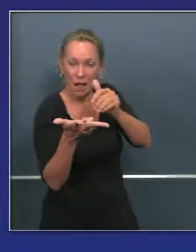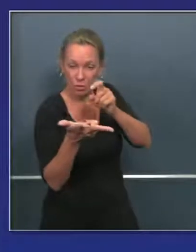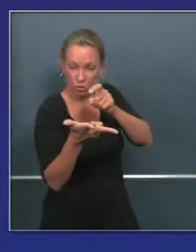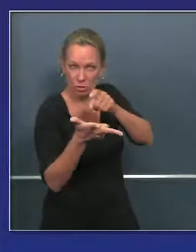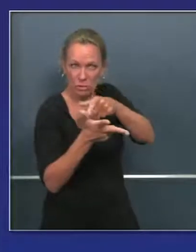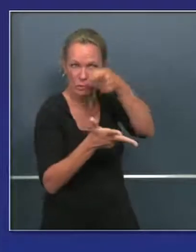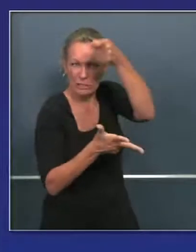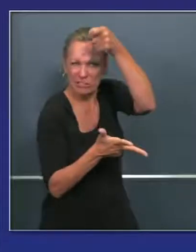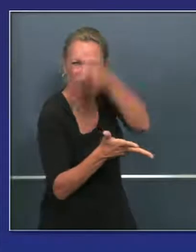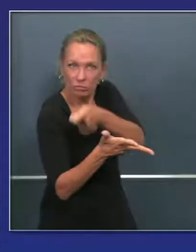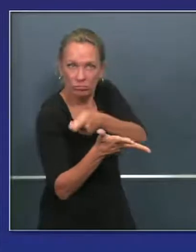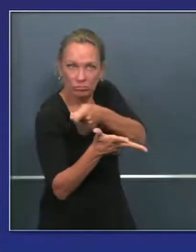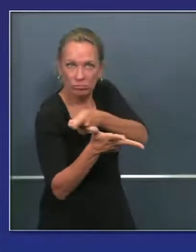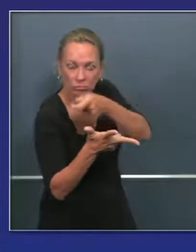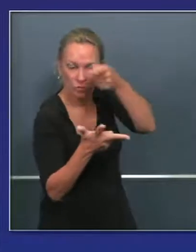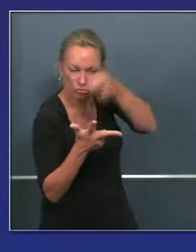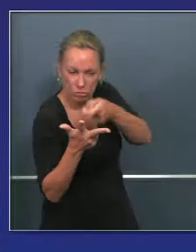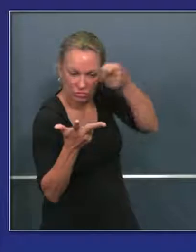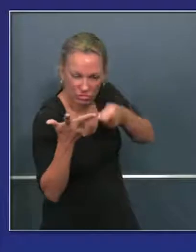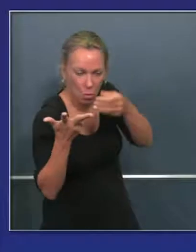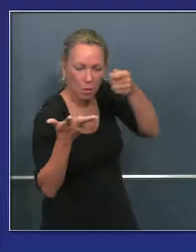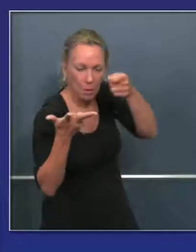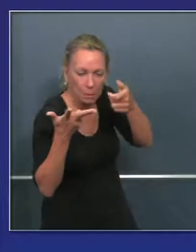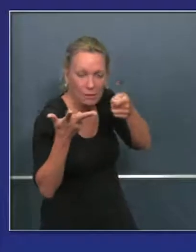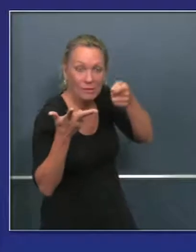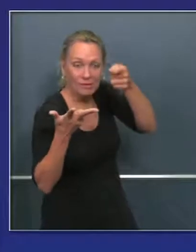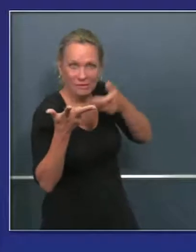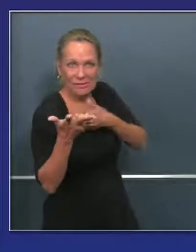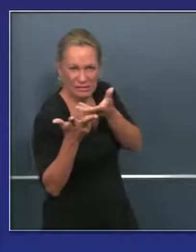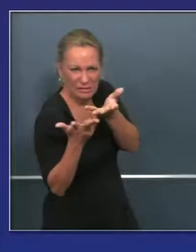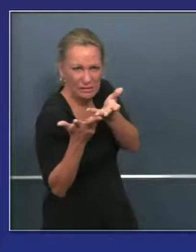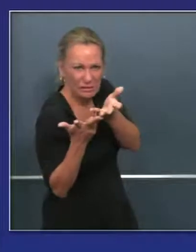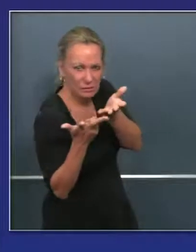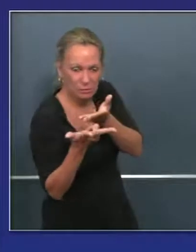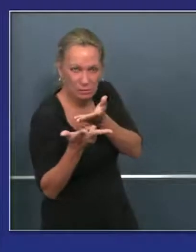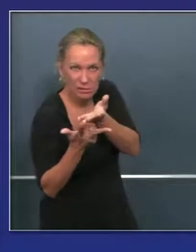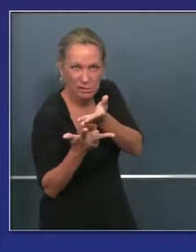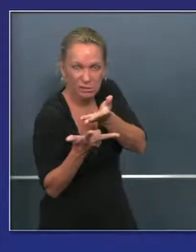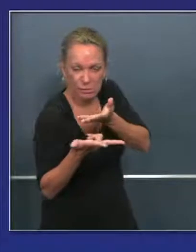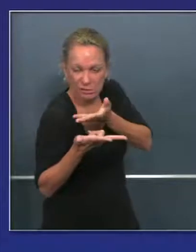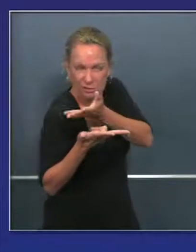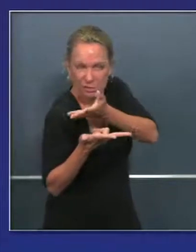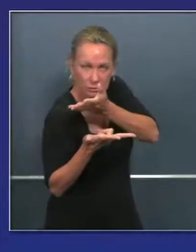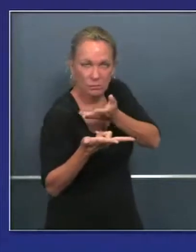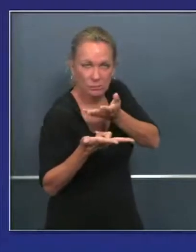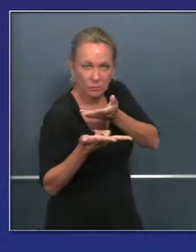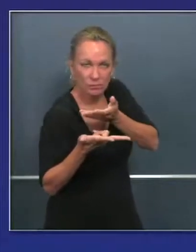progressive areas in terms of enforcement and effective community action we're looking to help